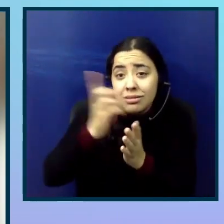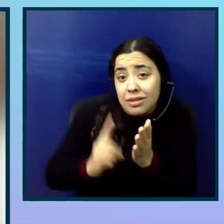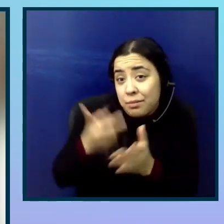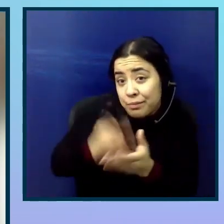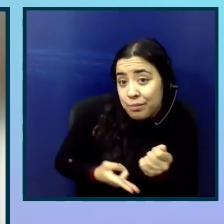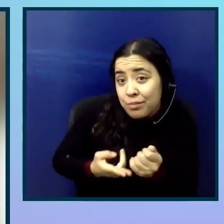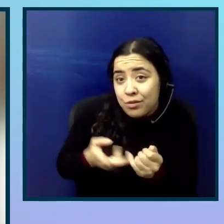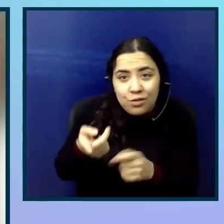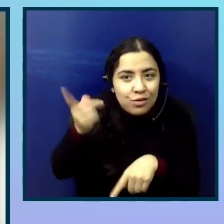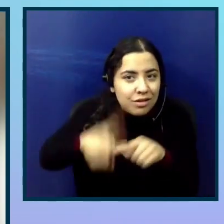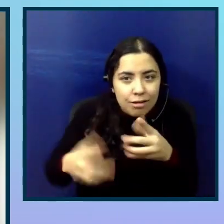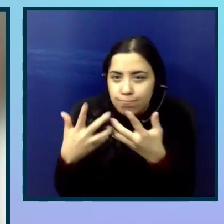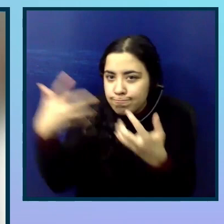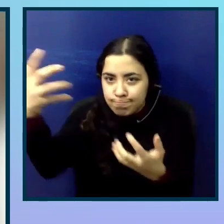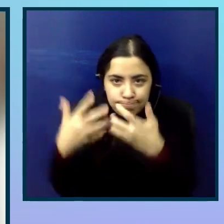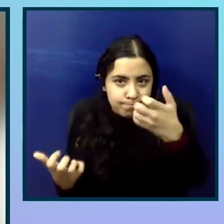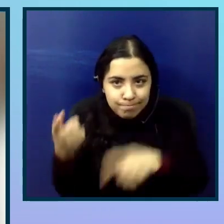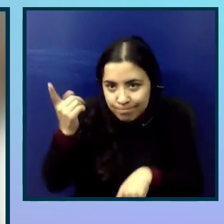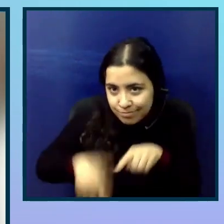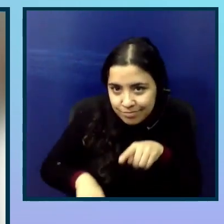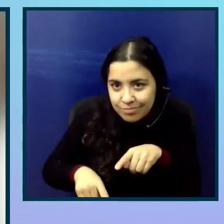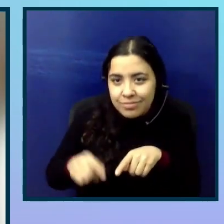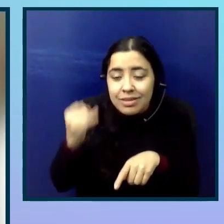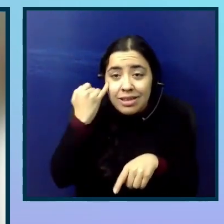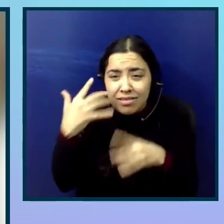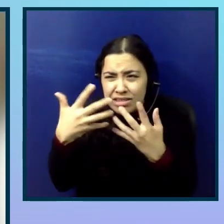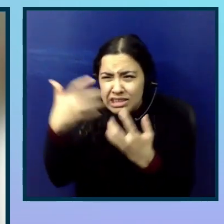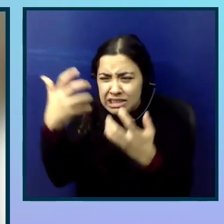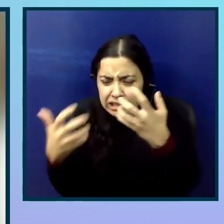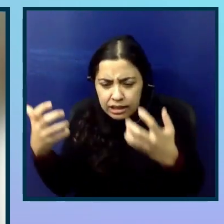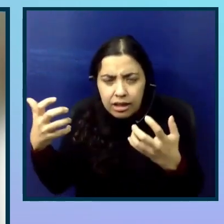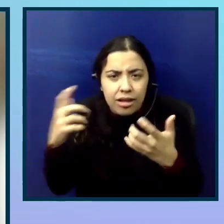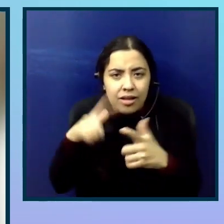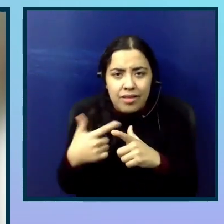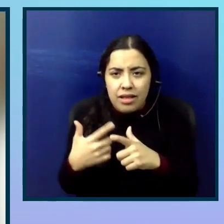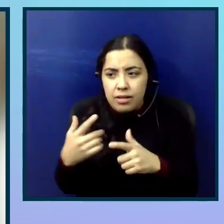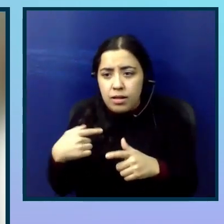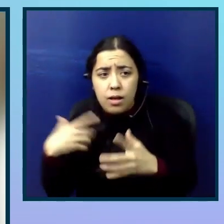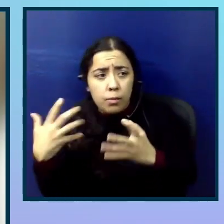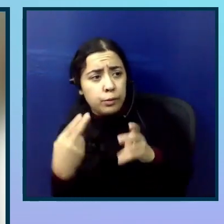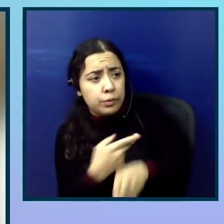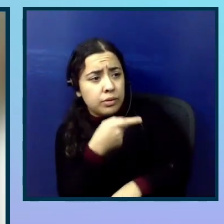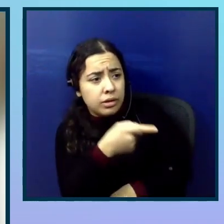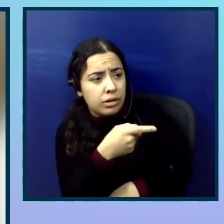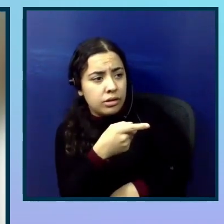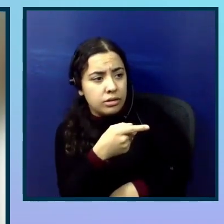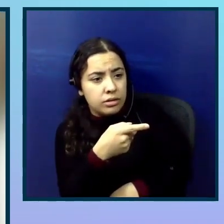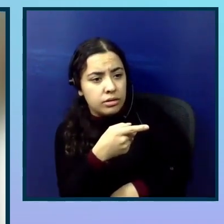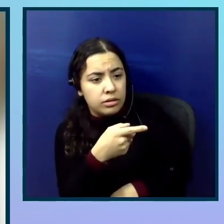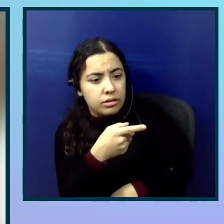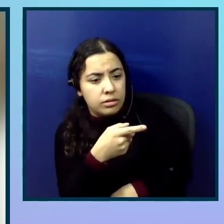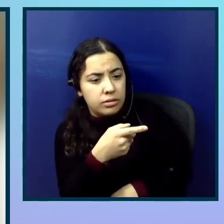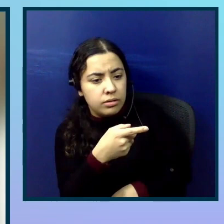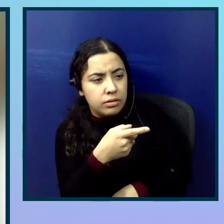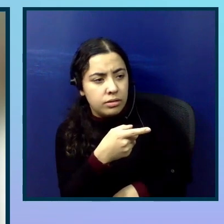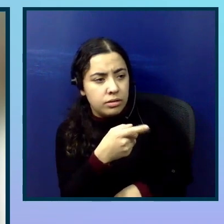You can't separate these out because then you get things that people want to use and keep coming back using,